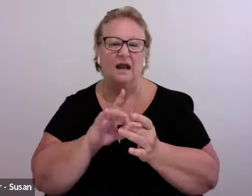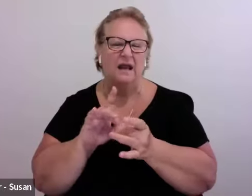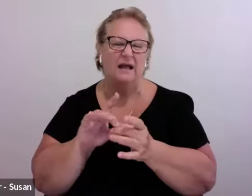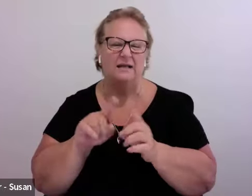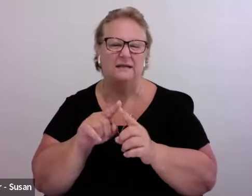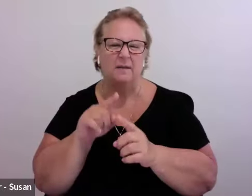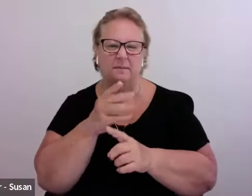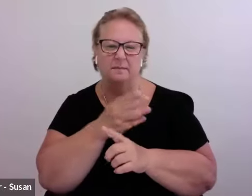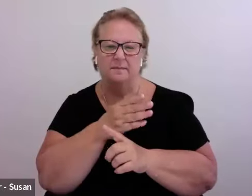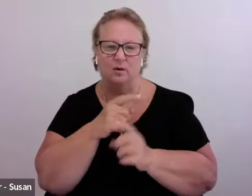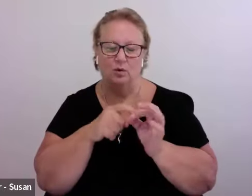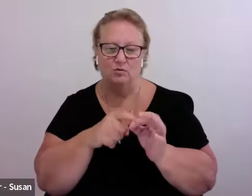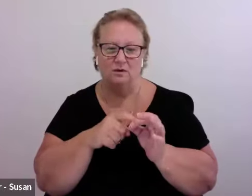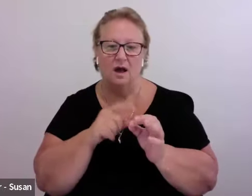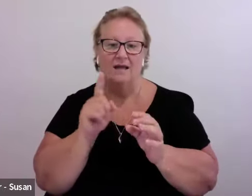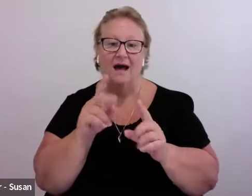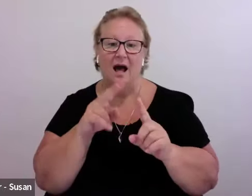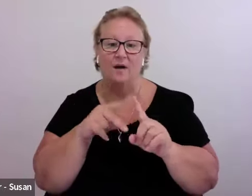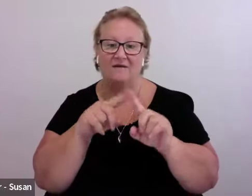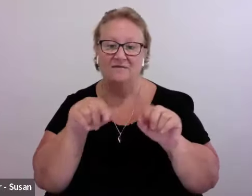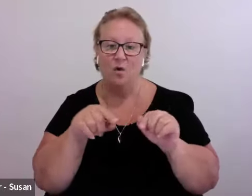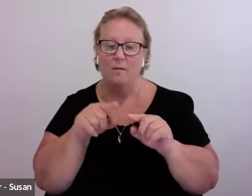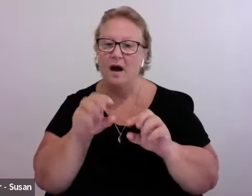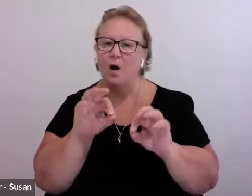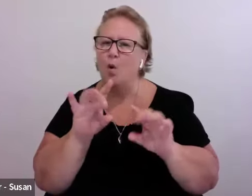application. MARY: I'll also go to Iliana's question